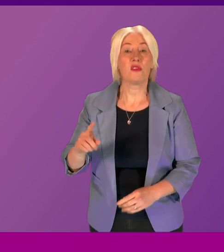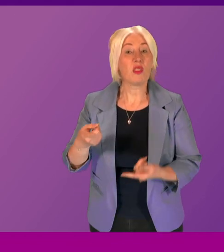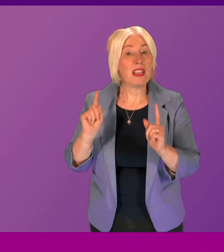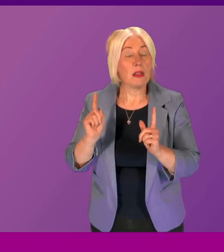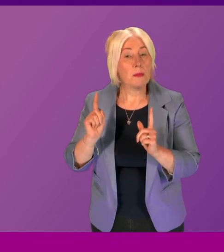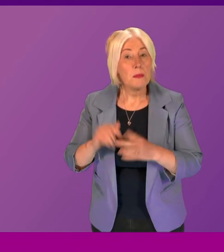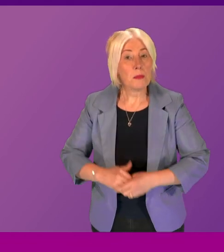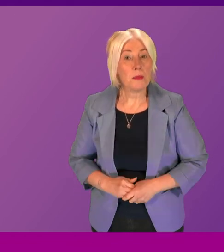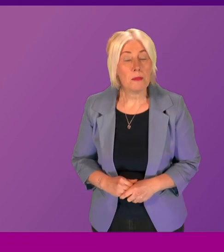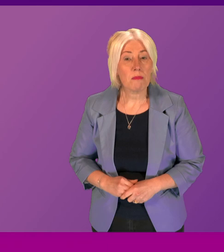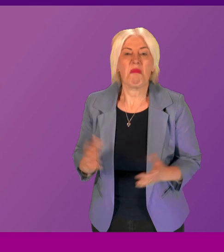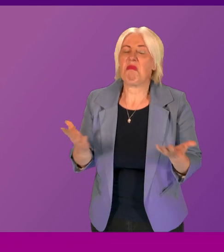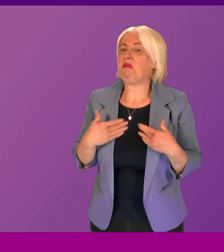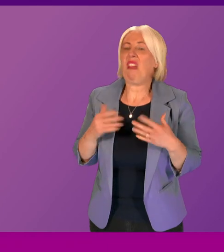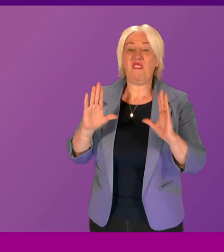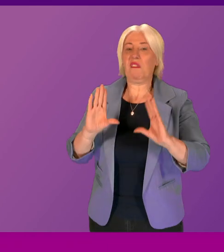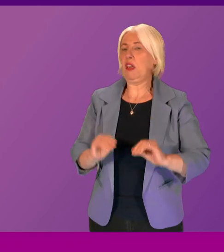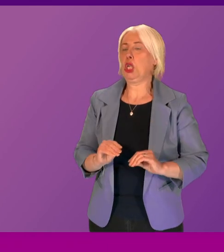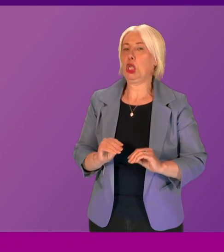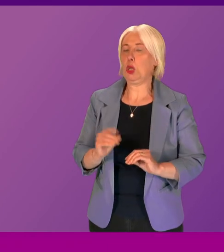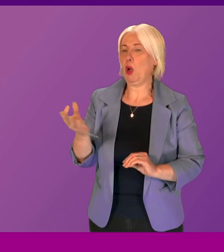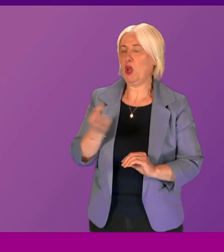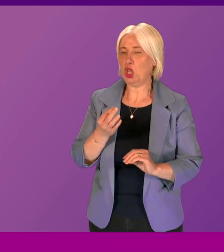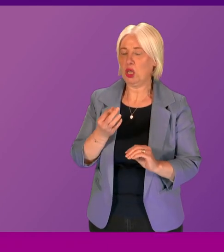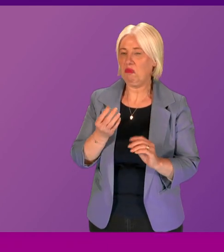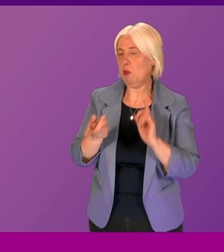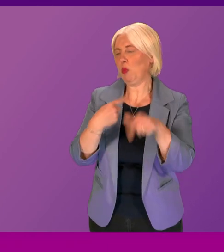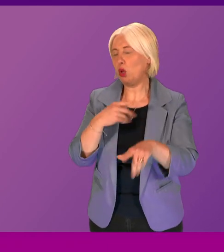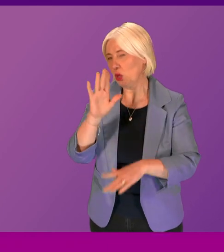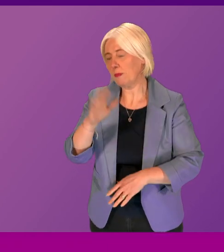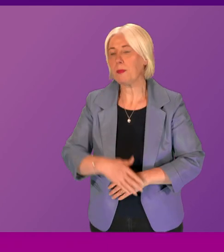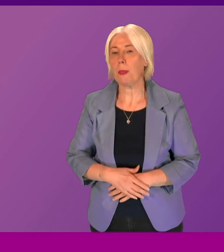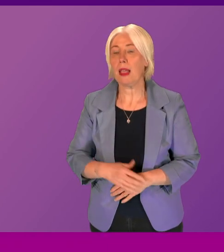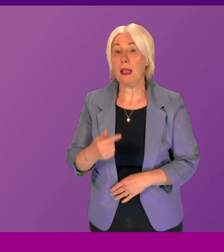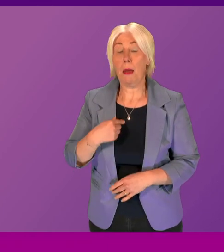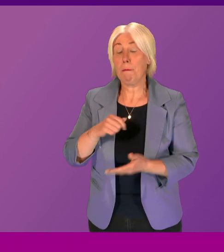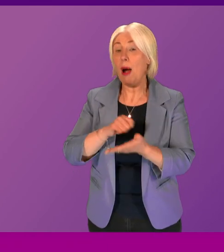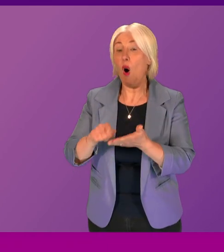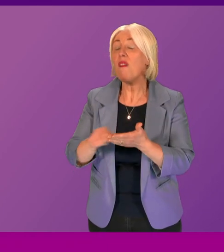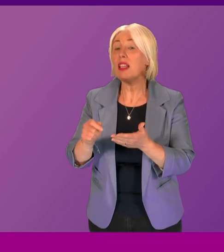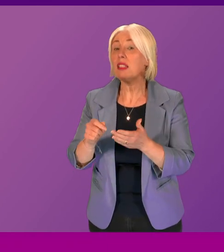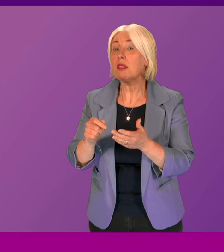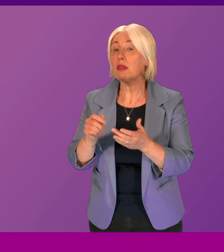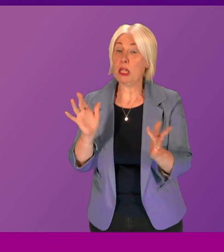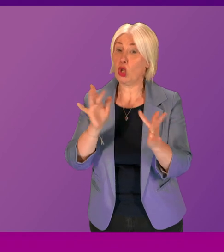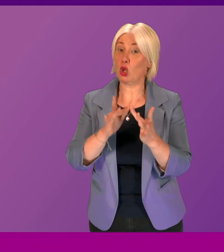As I have said, my officials have been in touch with NHS Lanarkshire, and we hope that